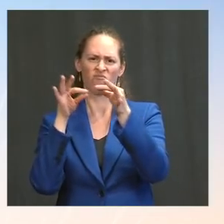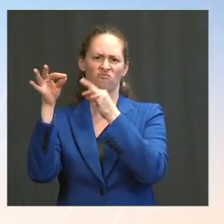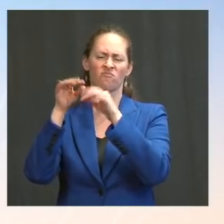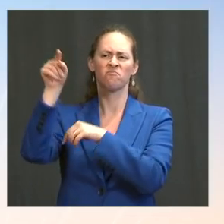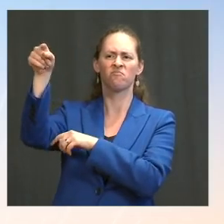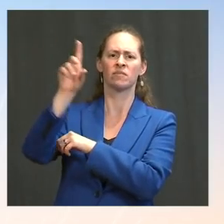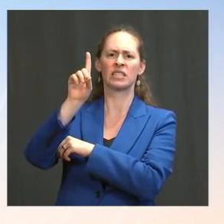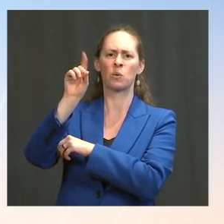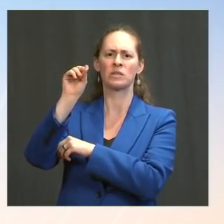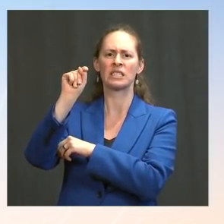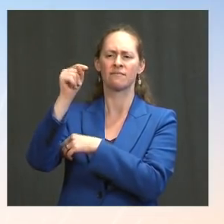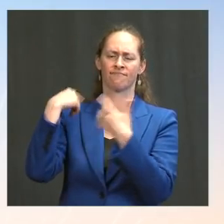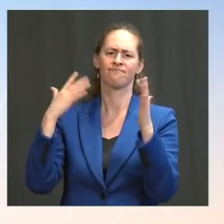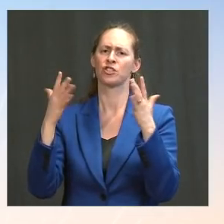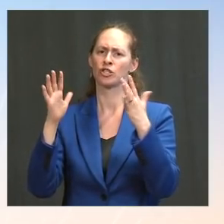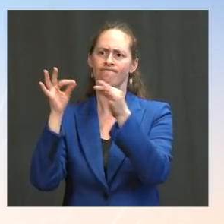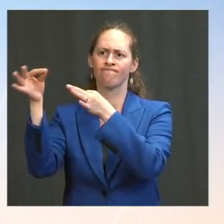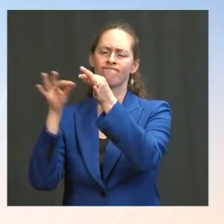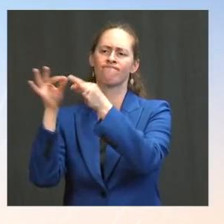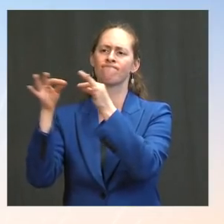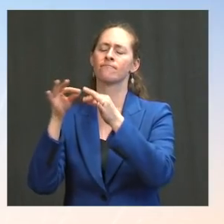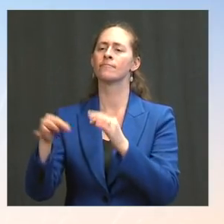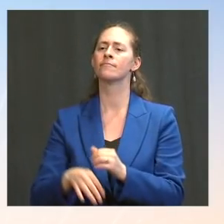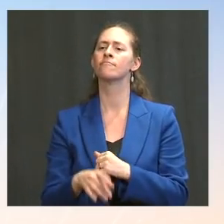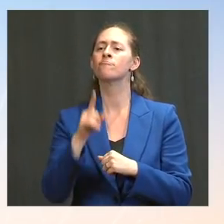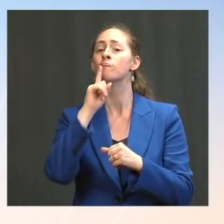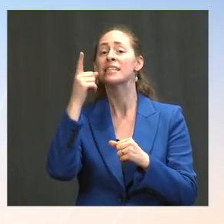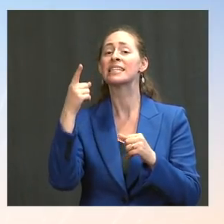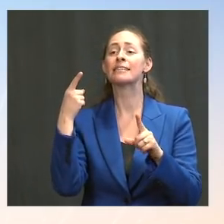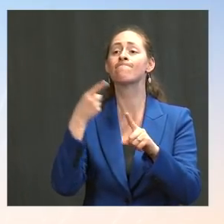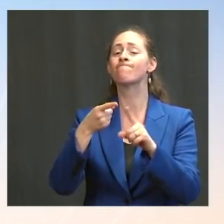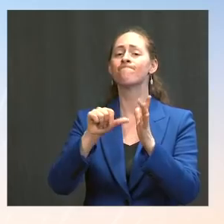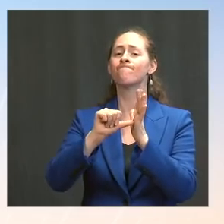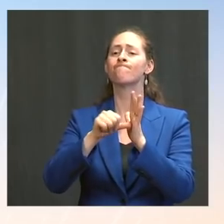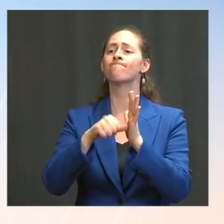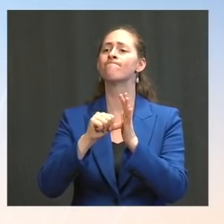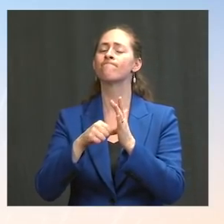But I think at the core just is -- this is really about trying to imp- --